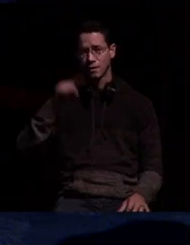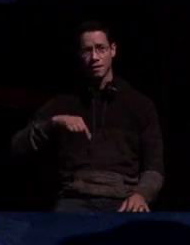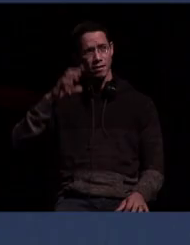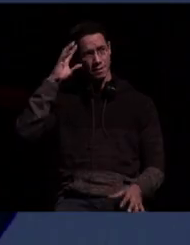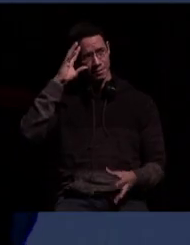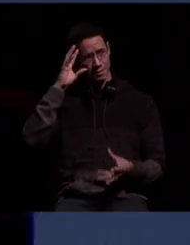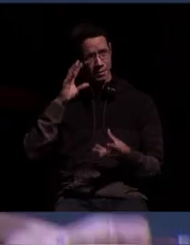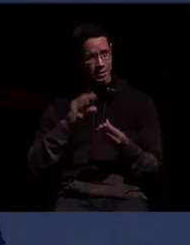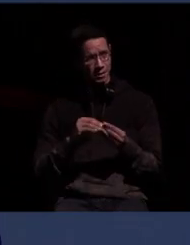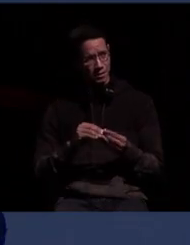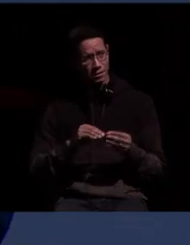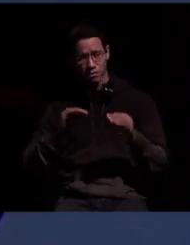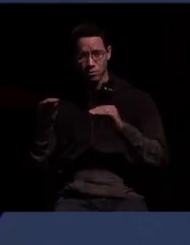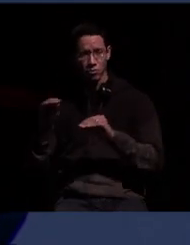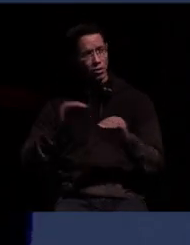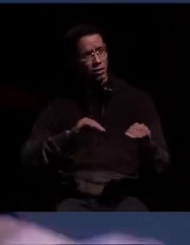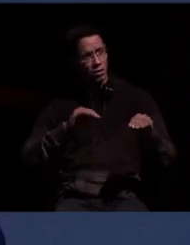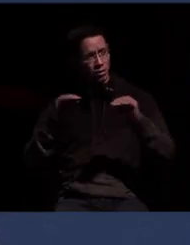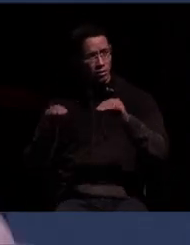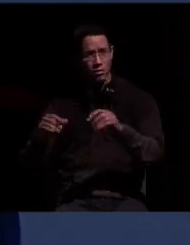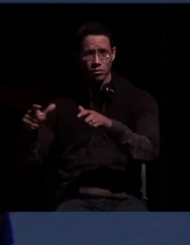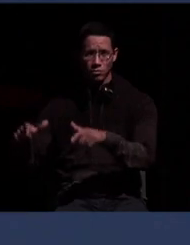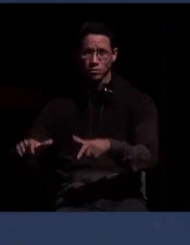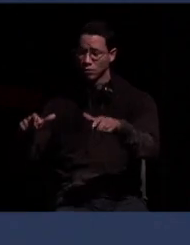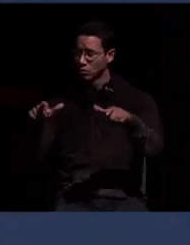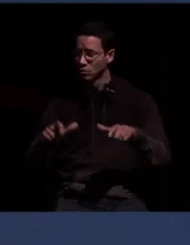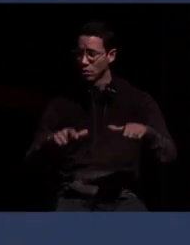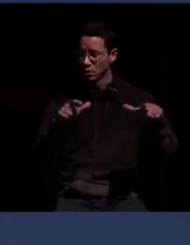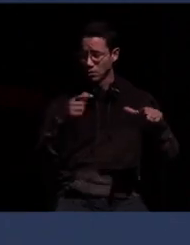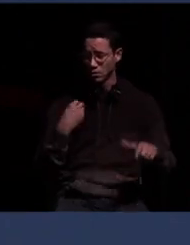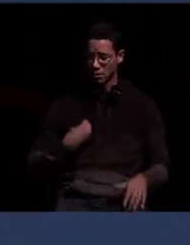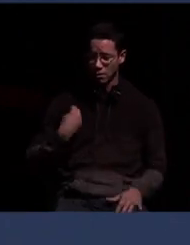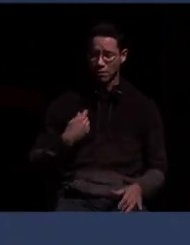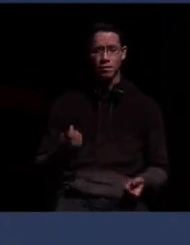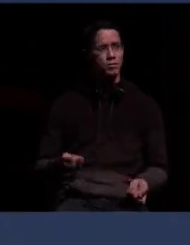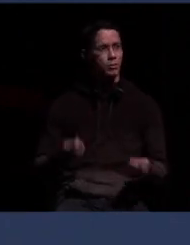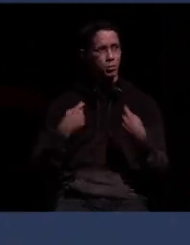and visit different places during the course of our life.